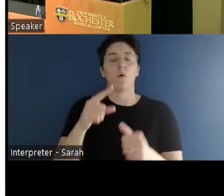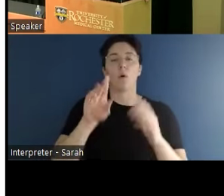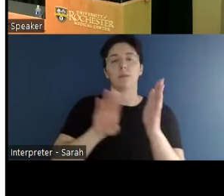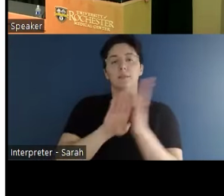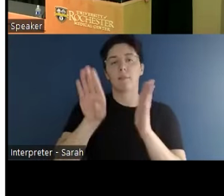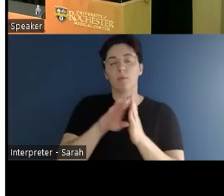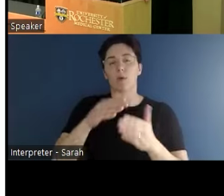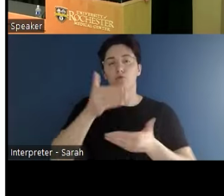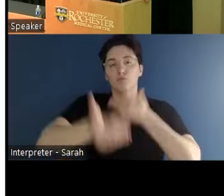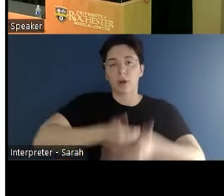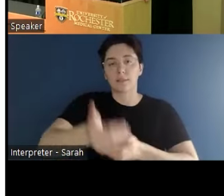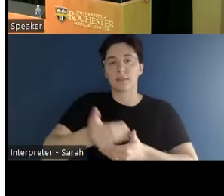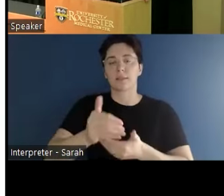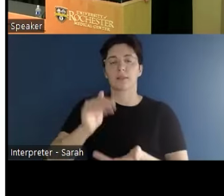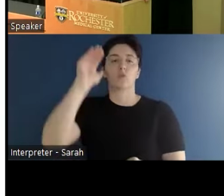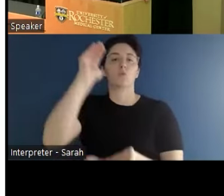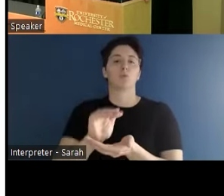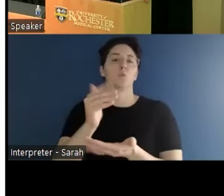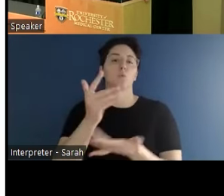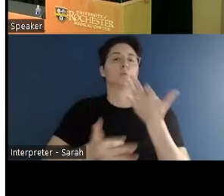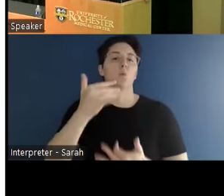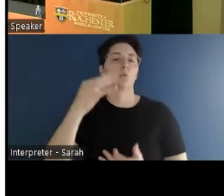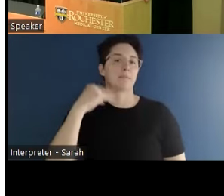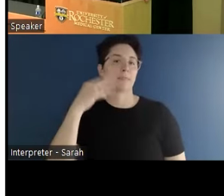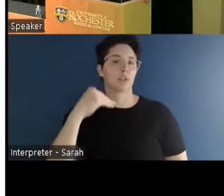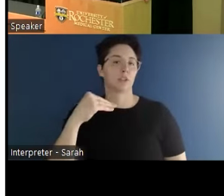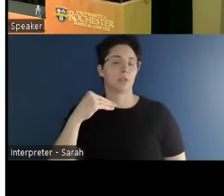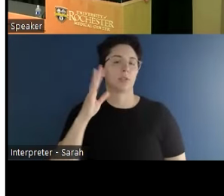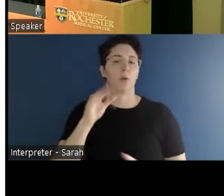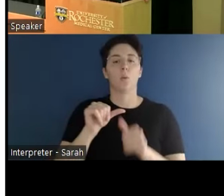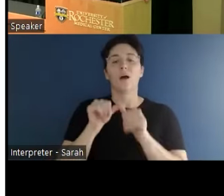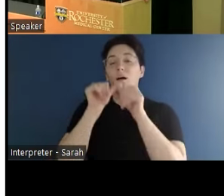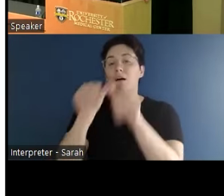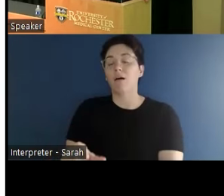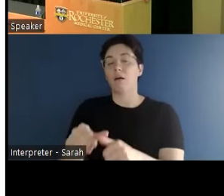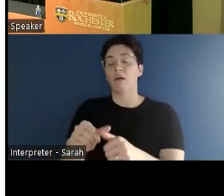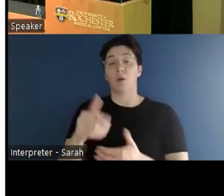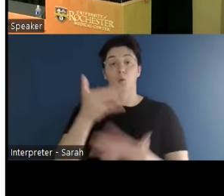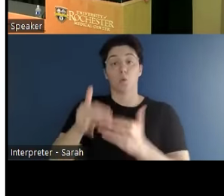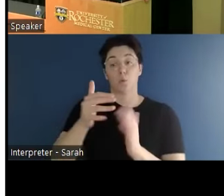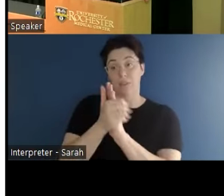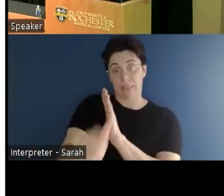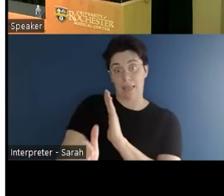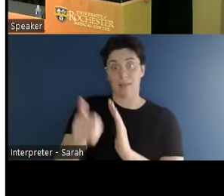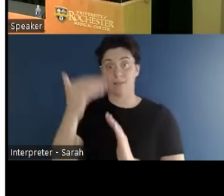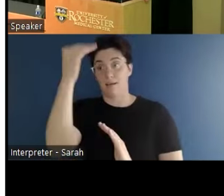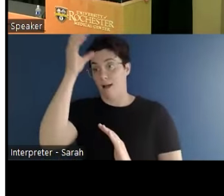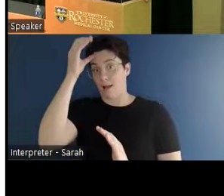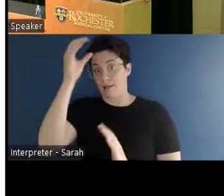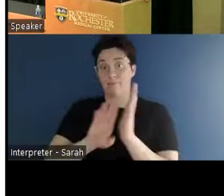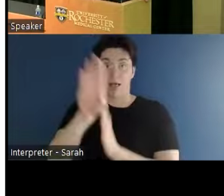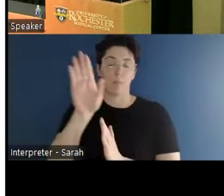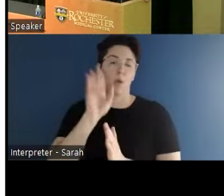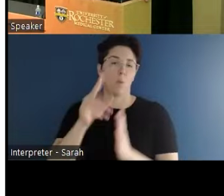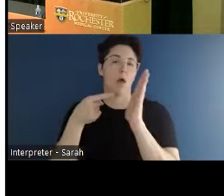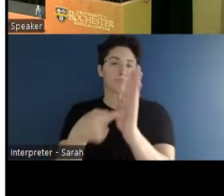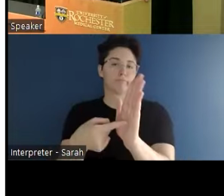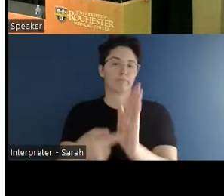learning experiences which then go on to alter social skill and social cognitive development